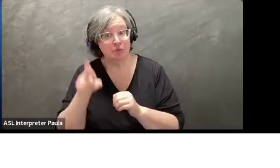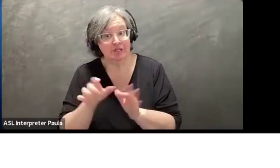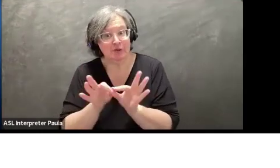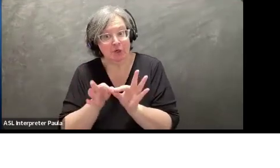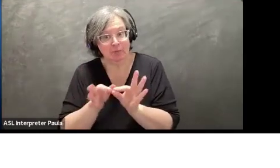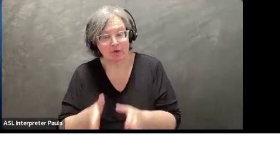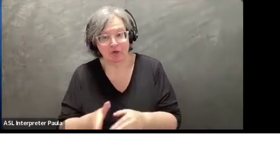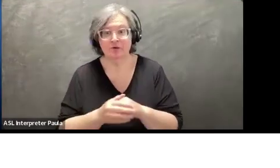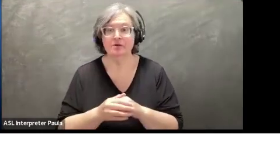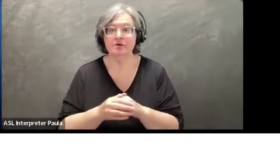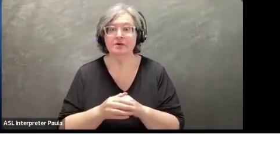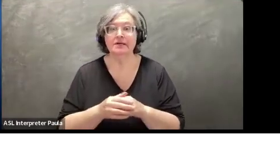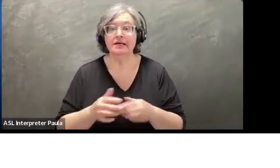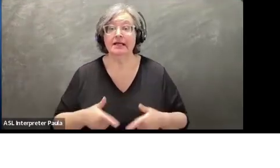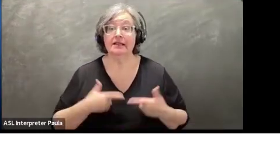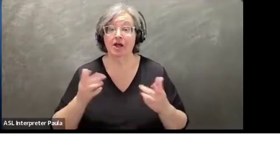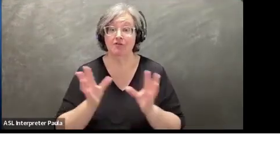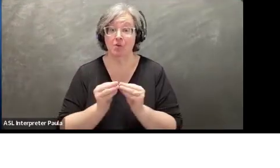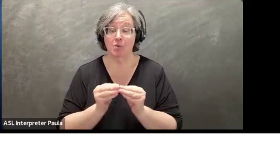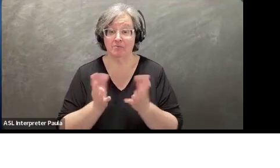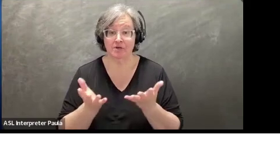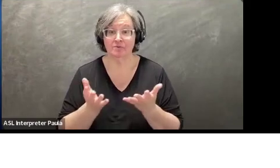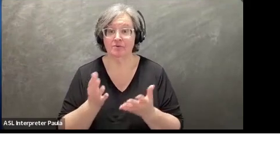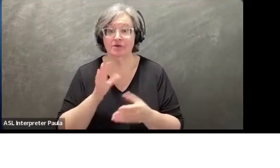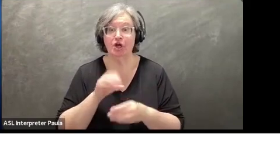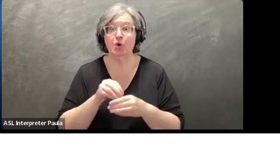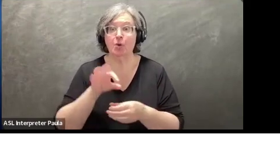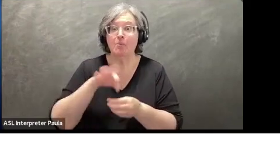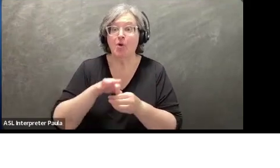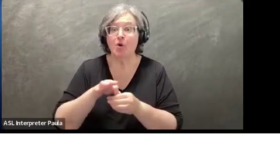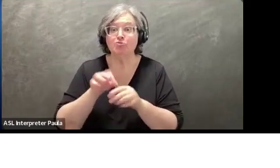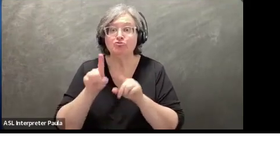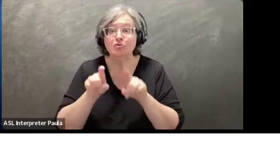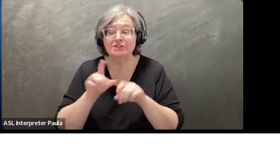this live webinar includes polls and evaluation questions, and